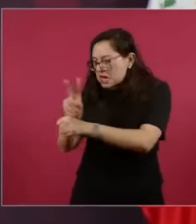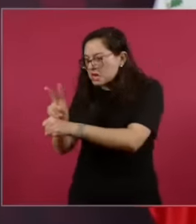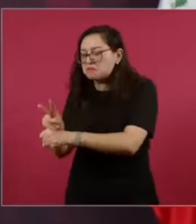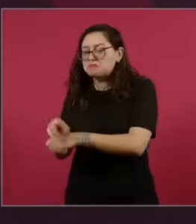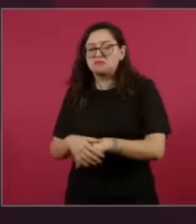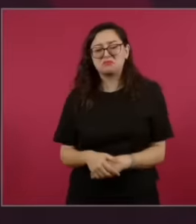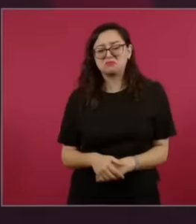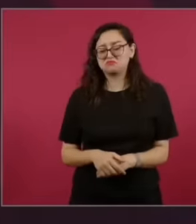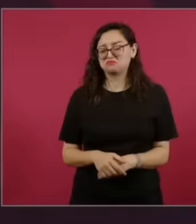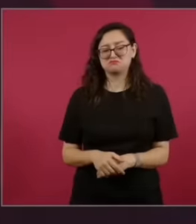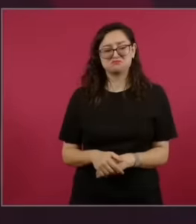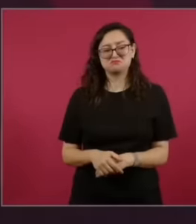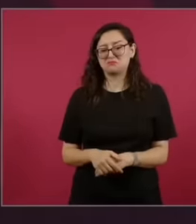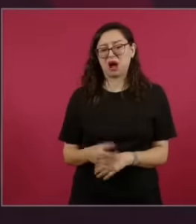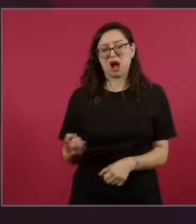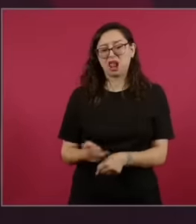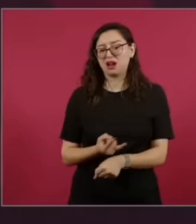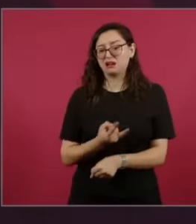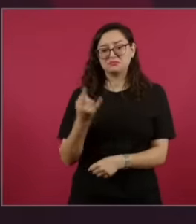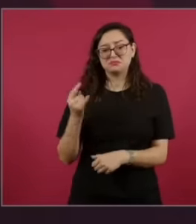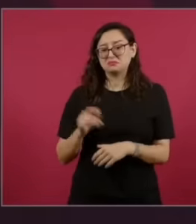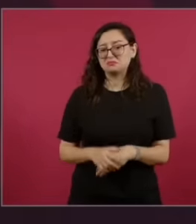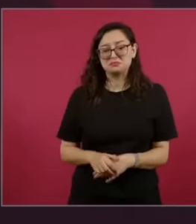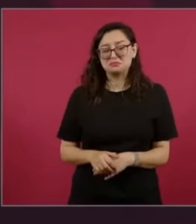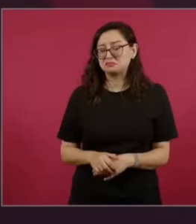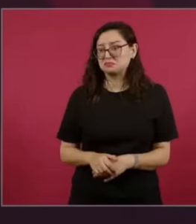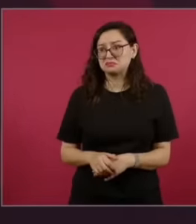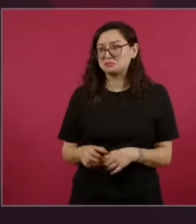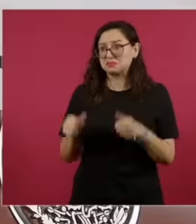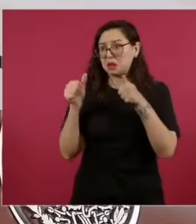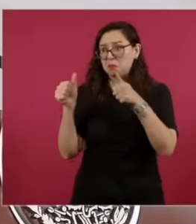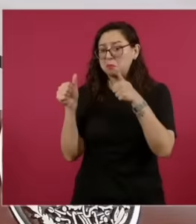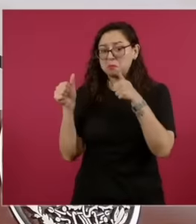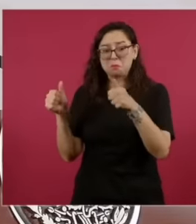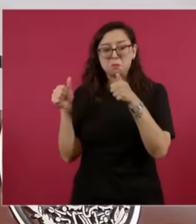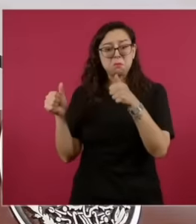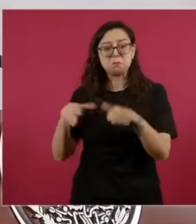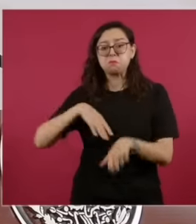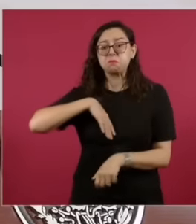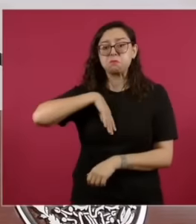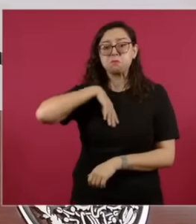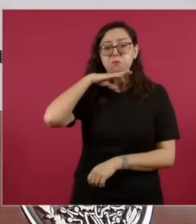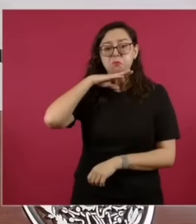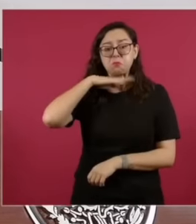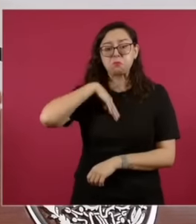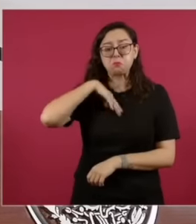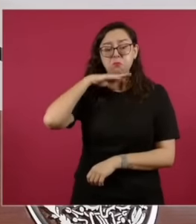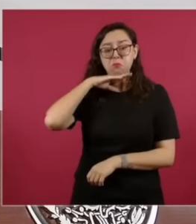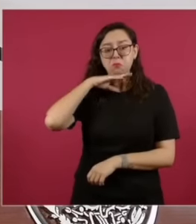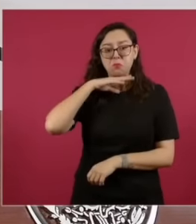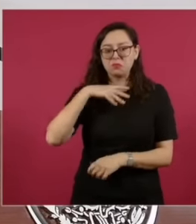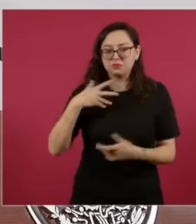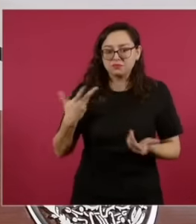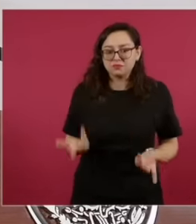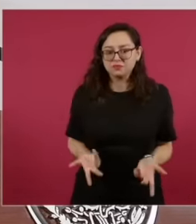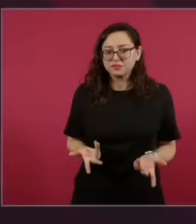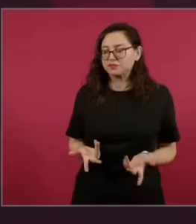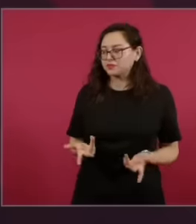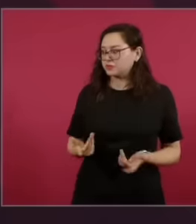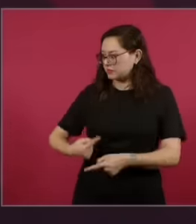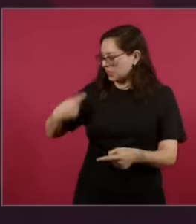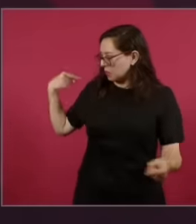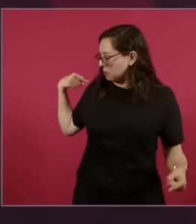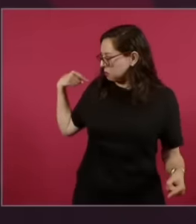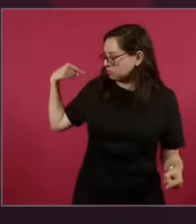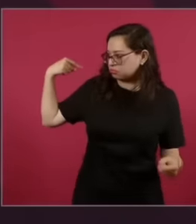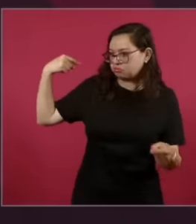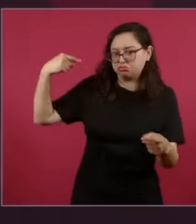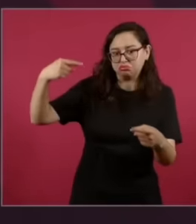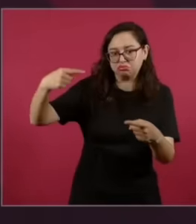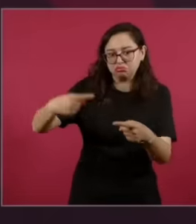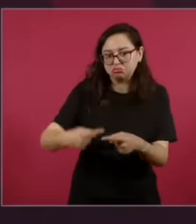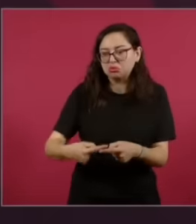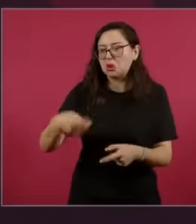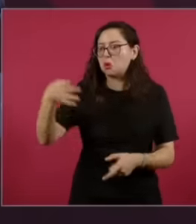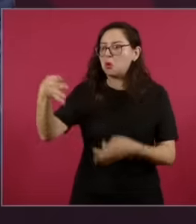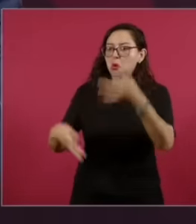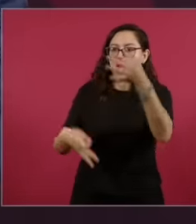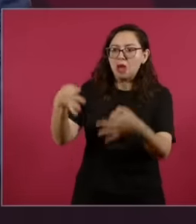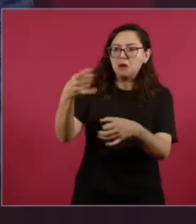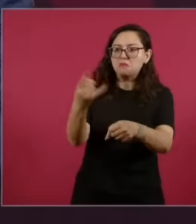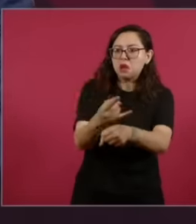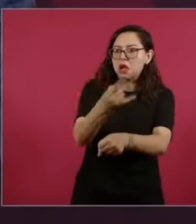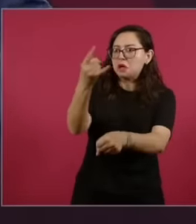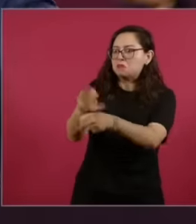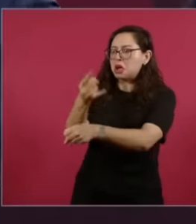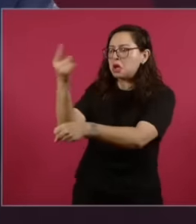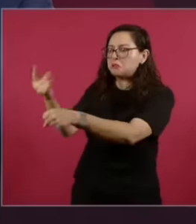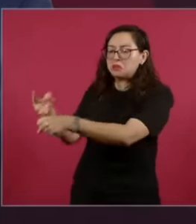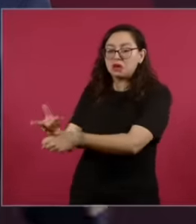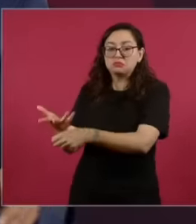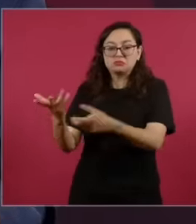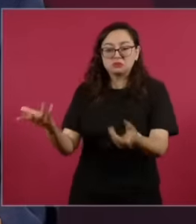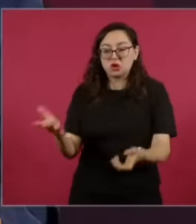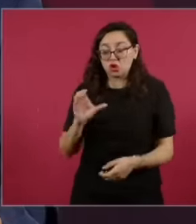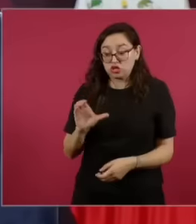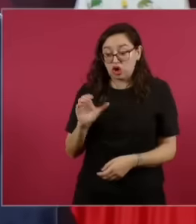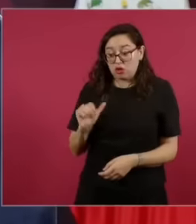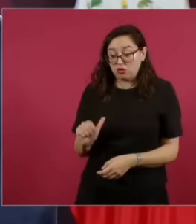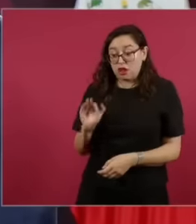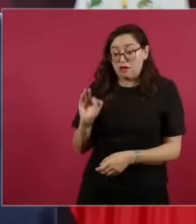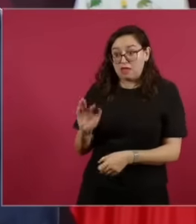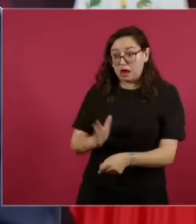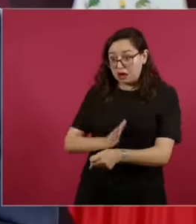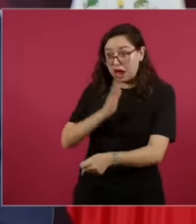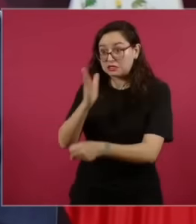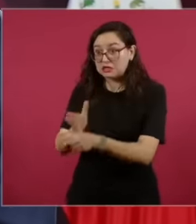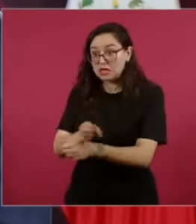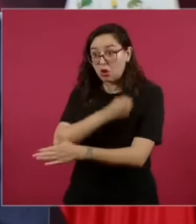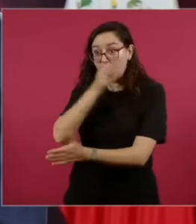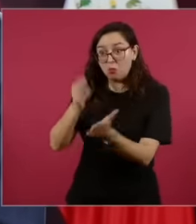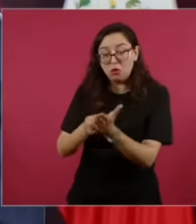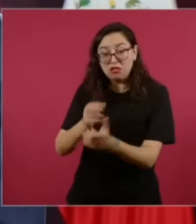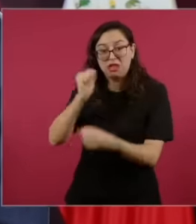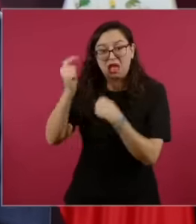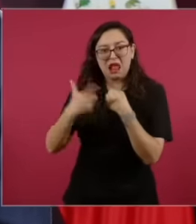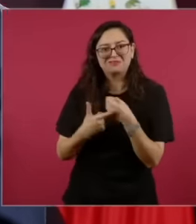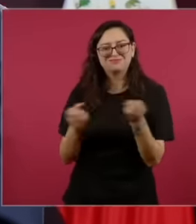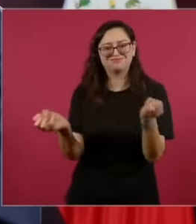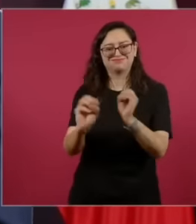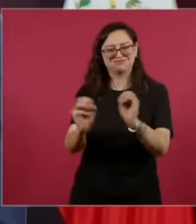that did not happen, there is no judge sanctioned, but in years and practices,